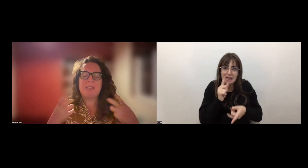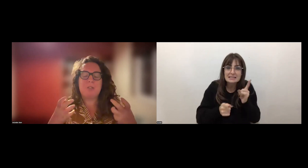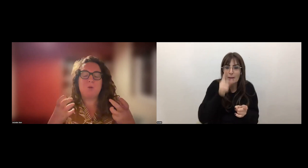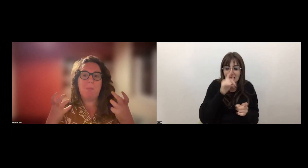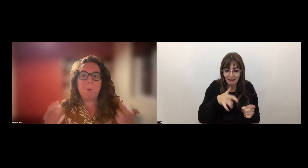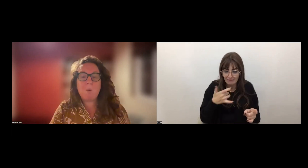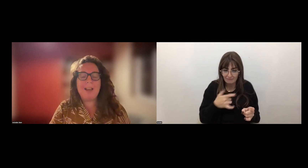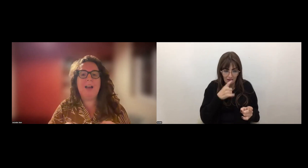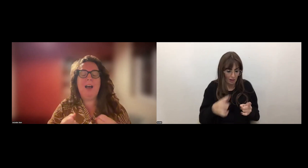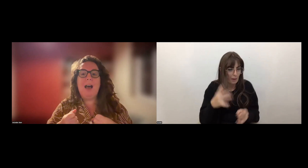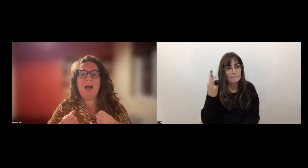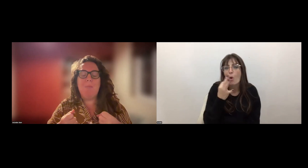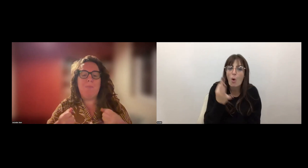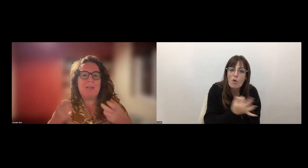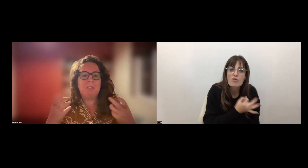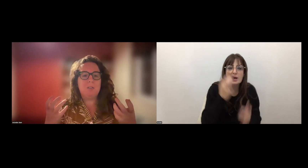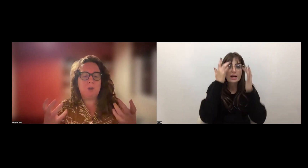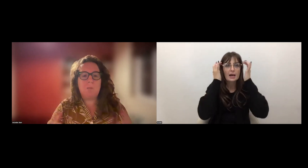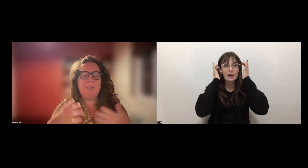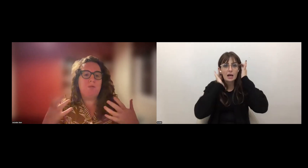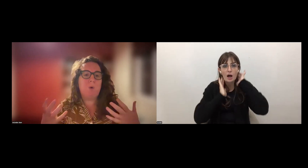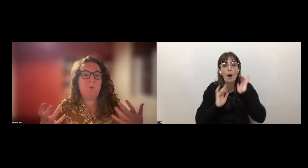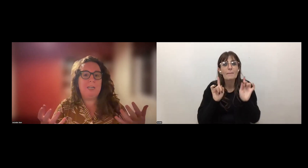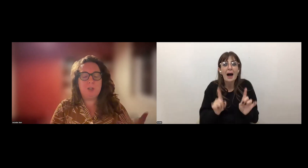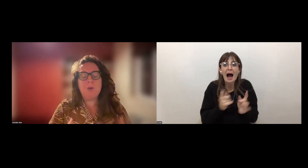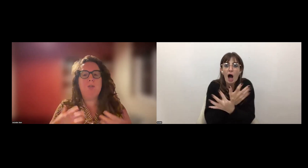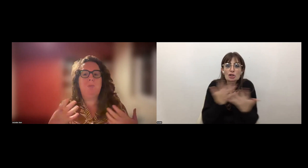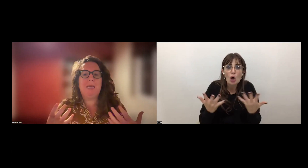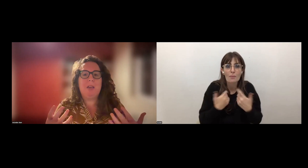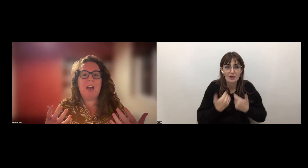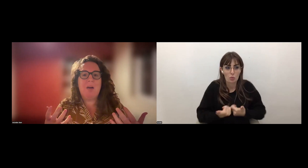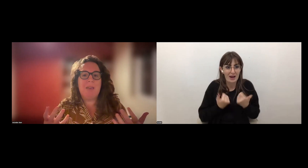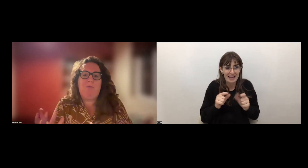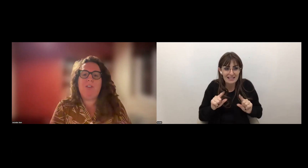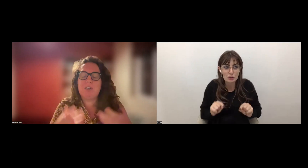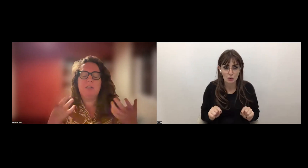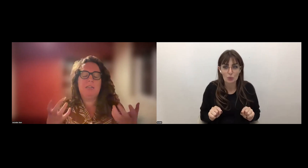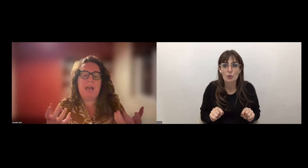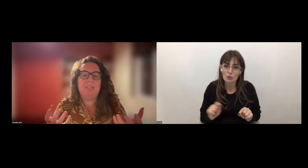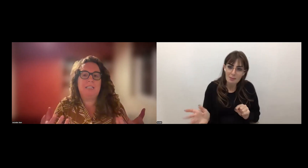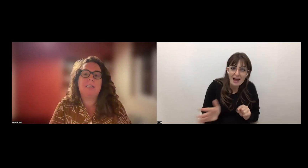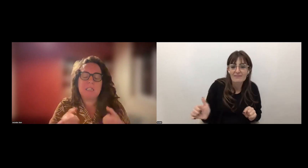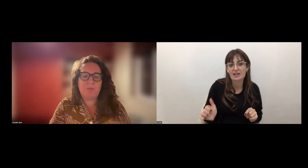something that is quite boring, but so much of what we do to be efficient and successful